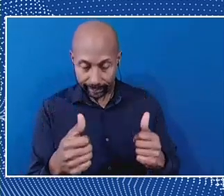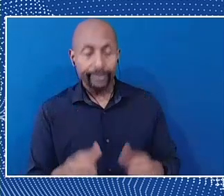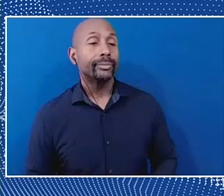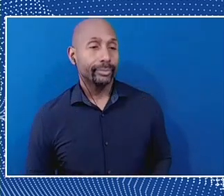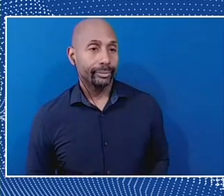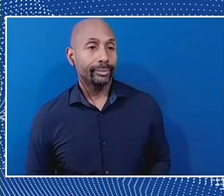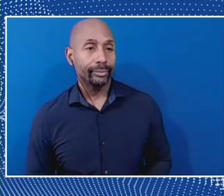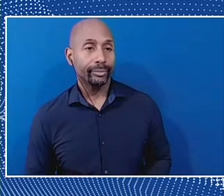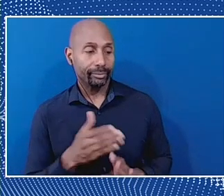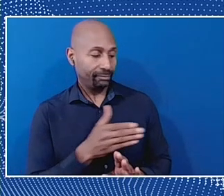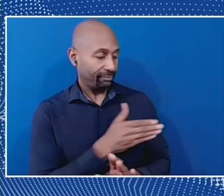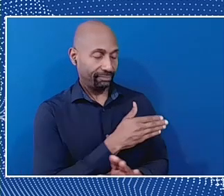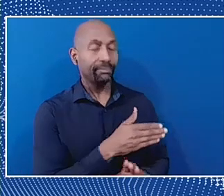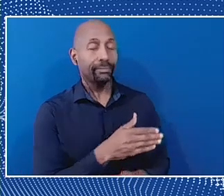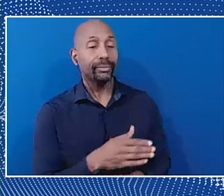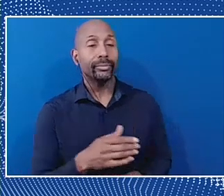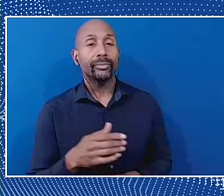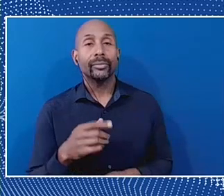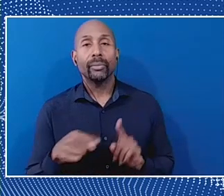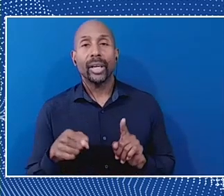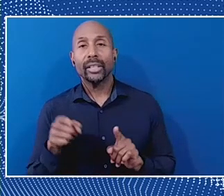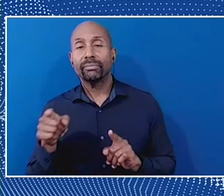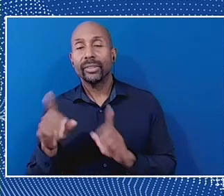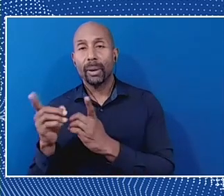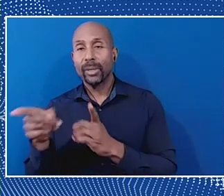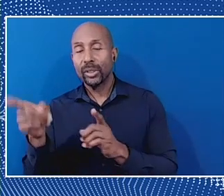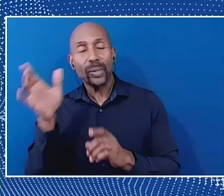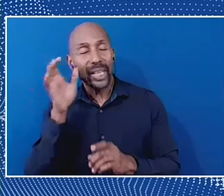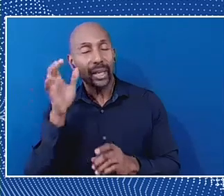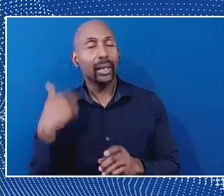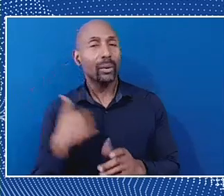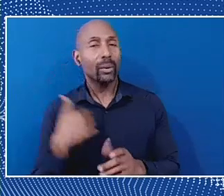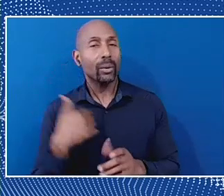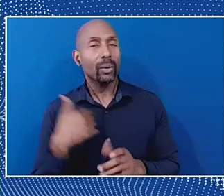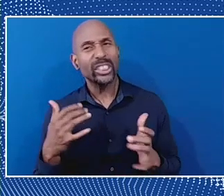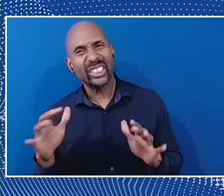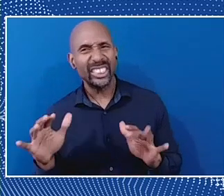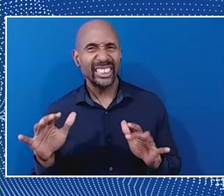want to play around with this language a little bit. And as we do, I- it makes me a little nervous that this section is